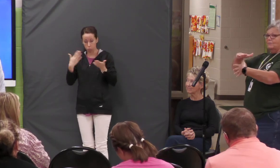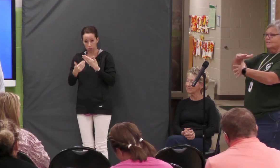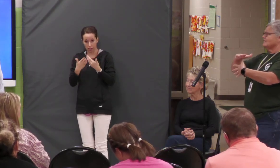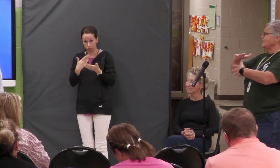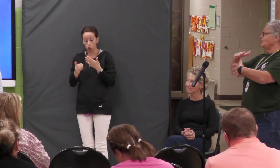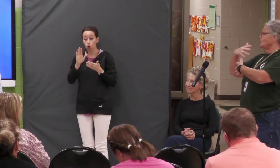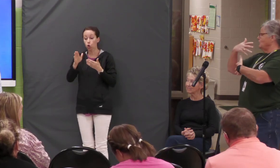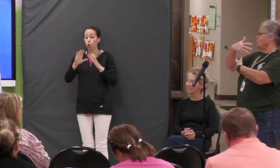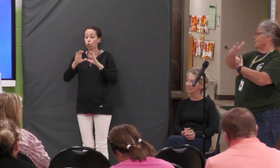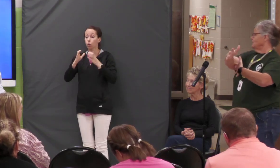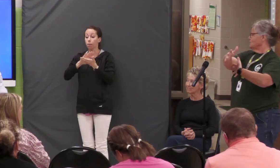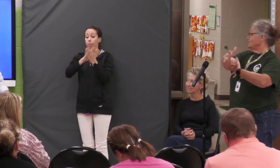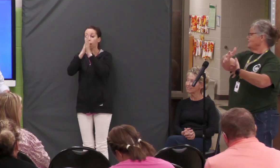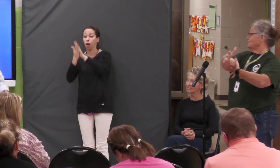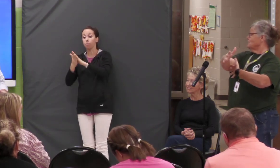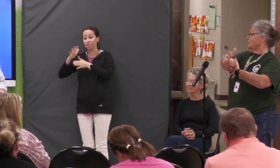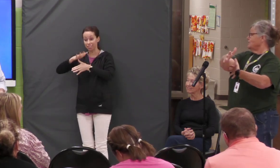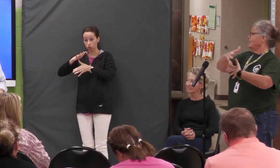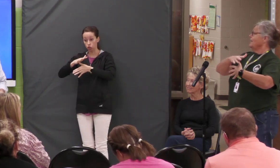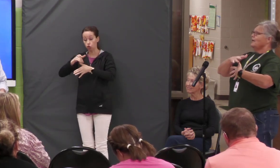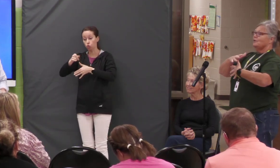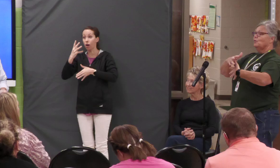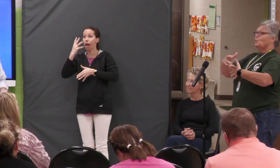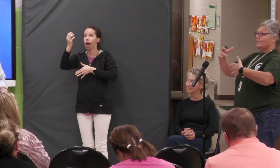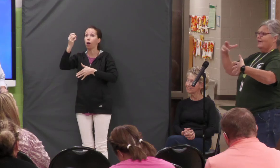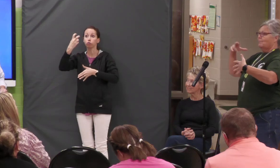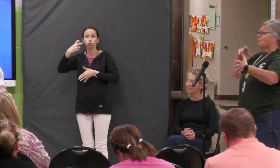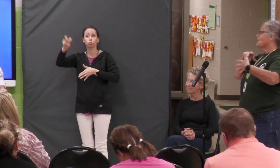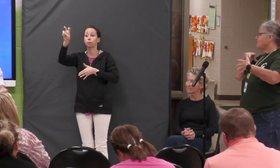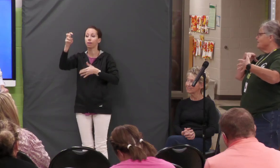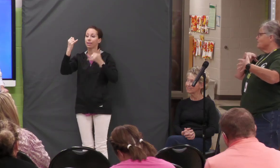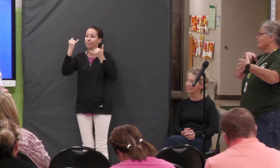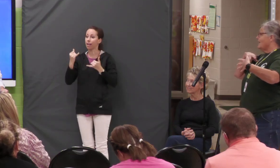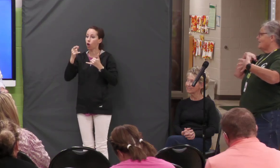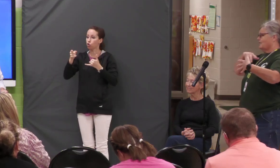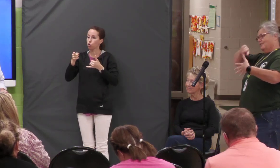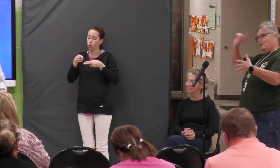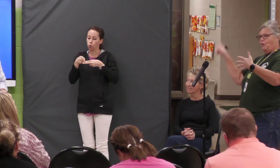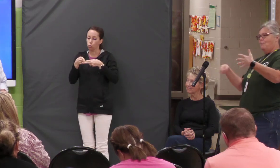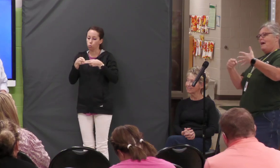becomes a senior you've done your senior trip you are now briefly retired you go